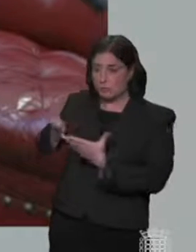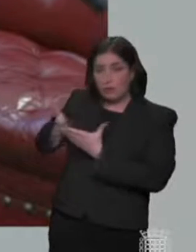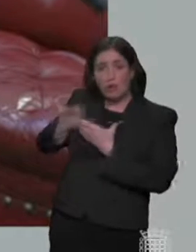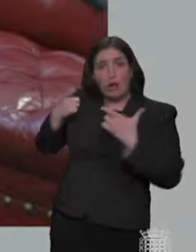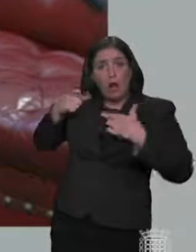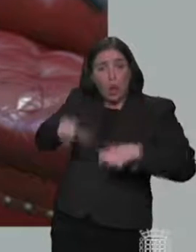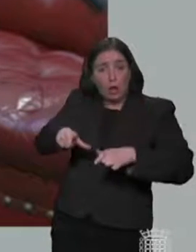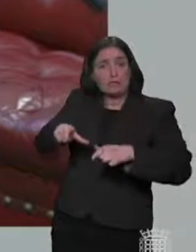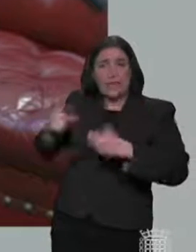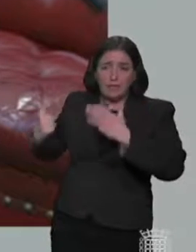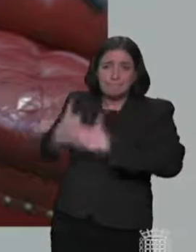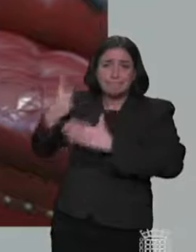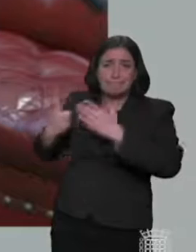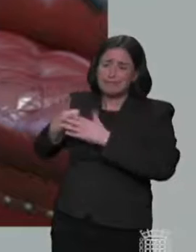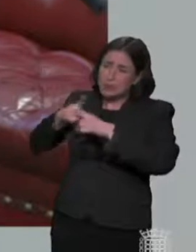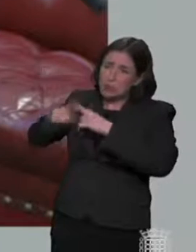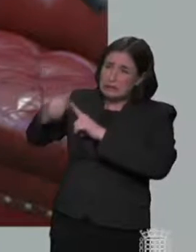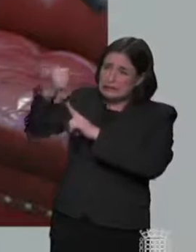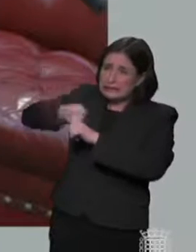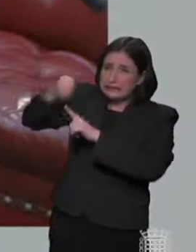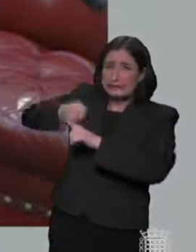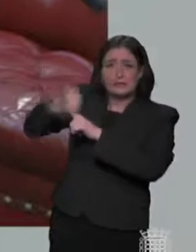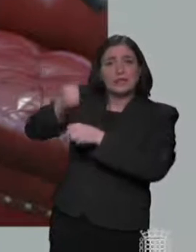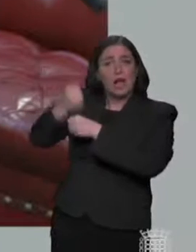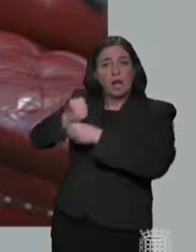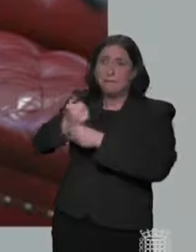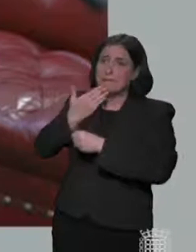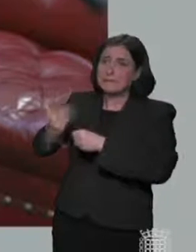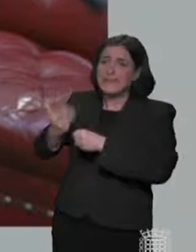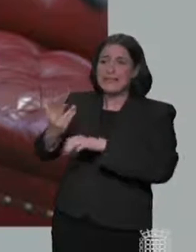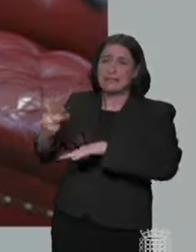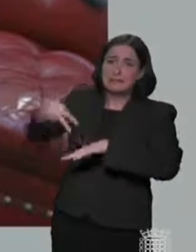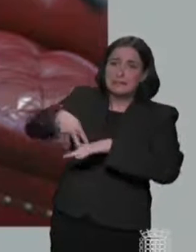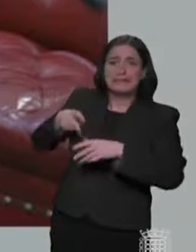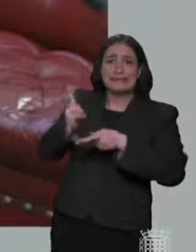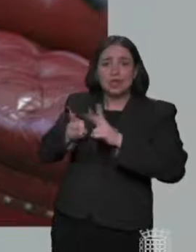to enable bsl interpretation to be available at the 5pm briefings and i know that this is beyond